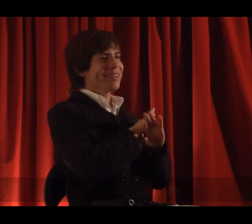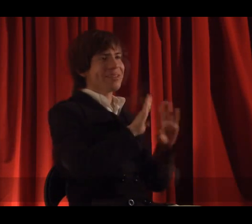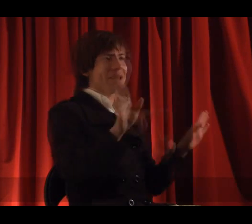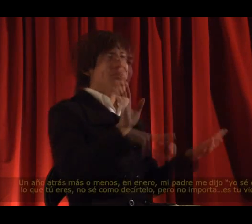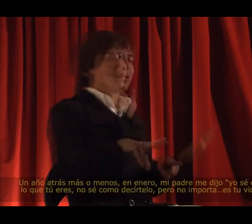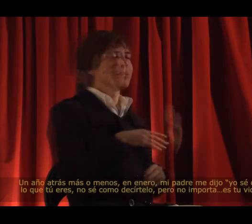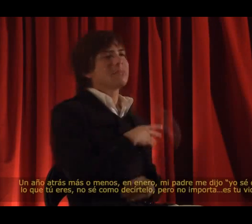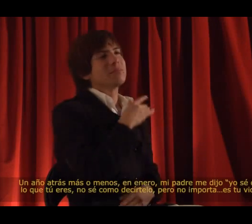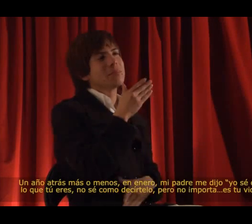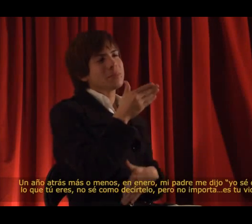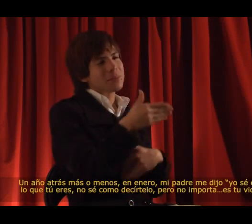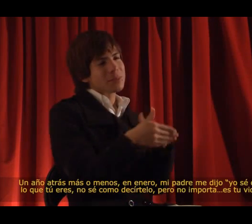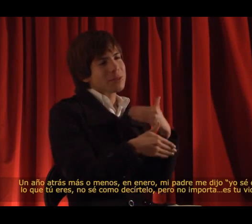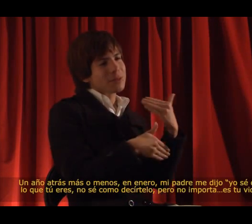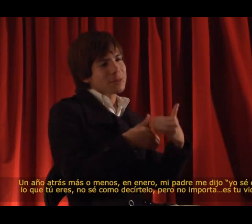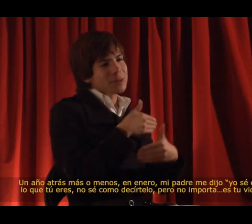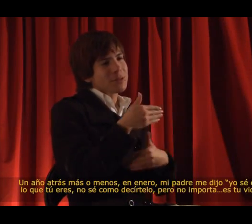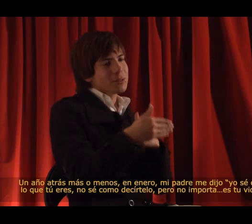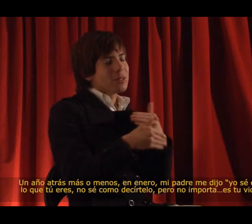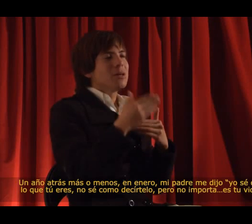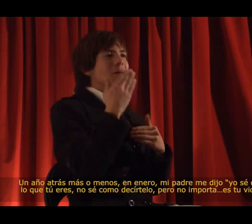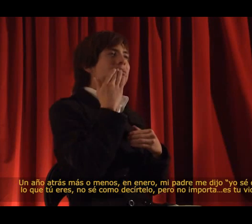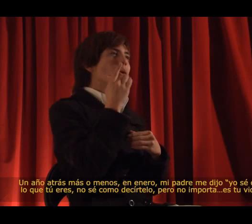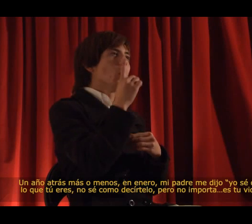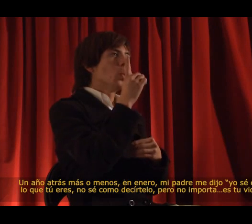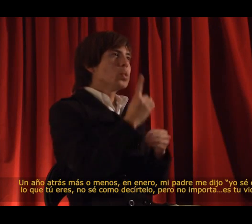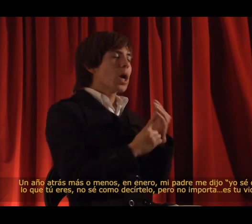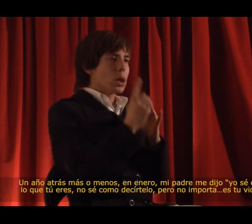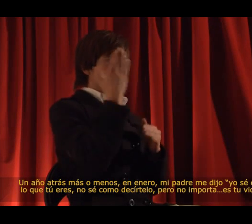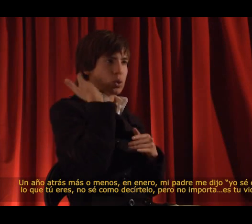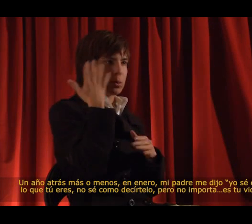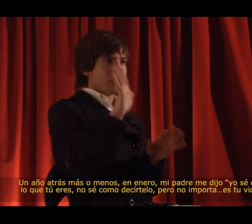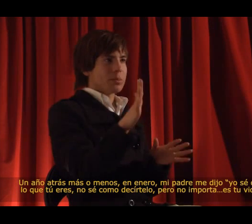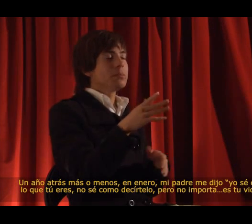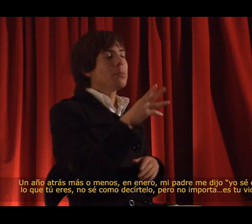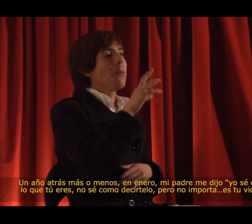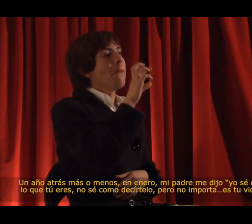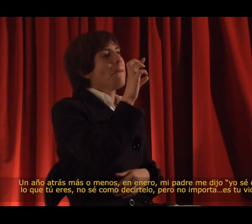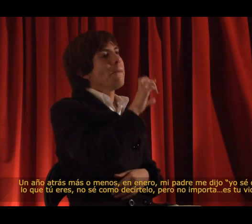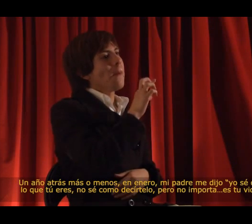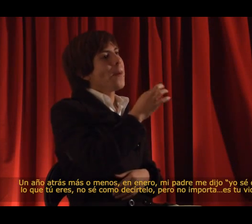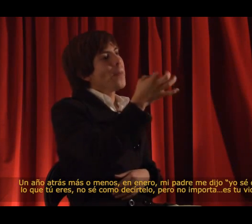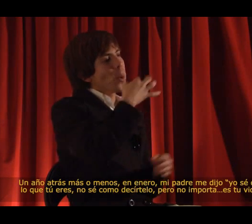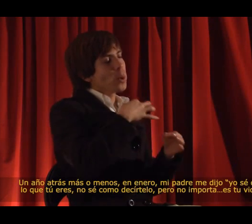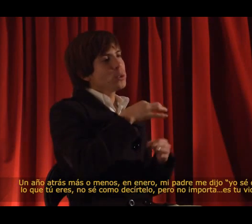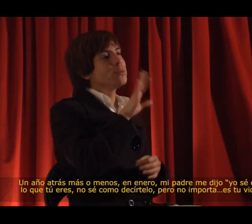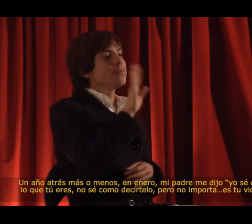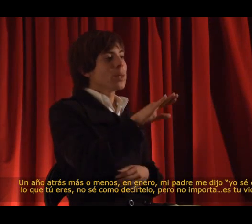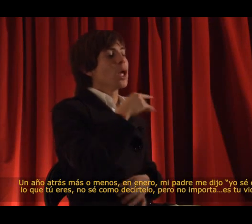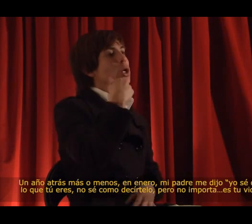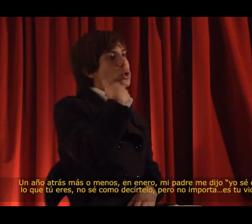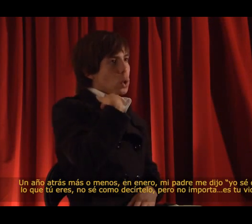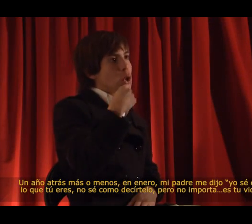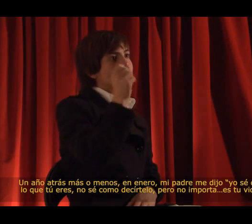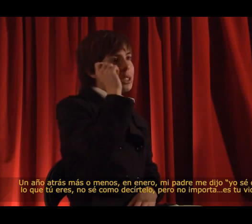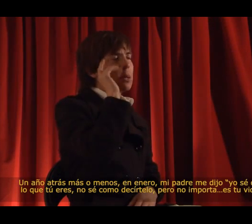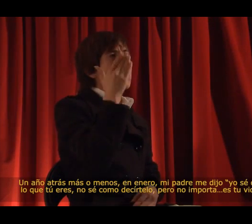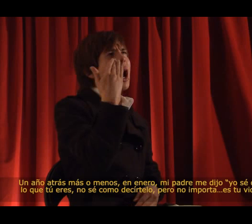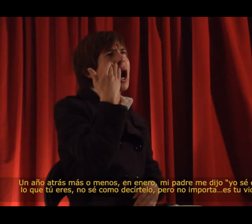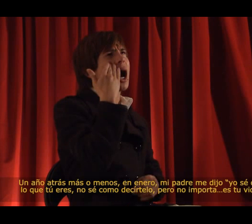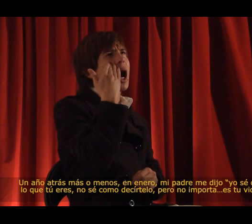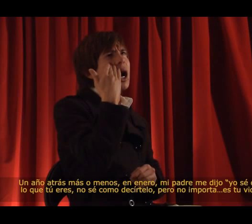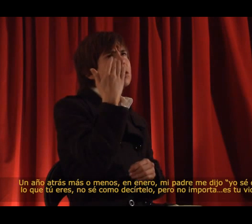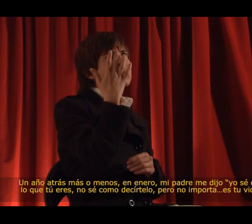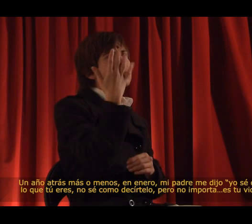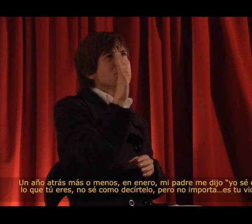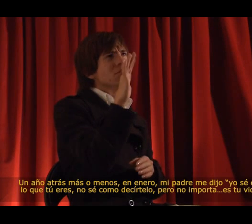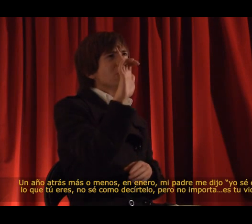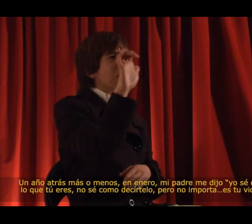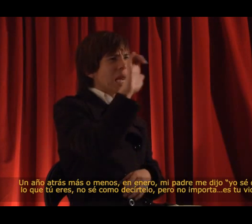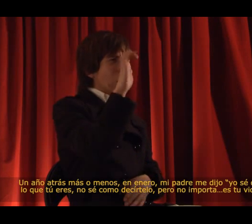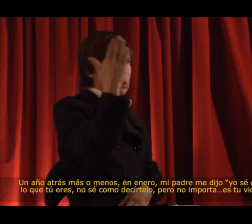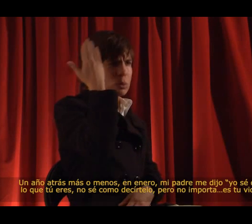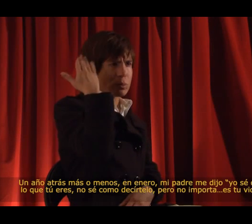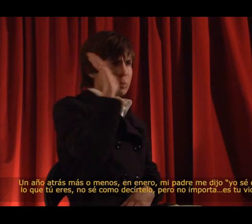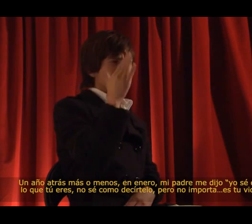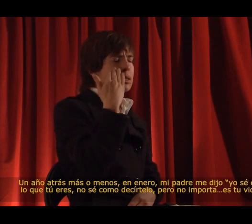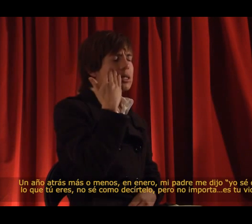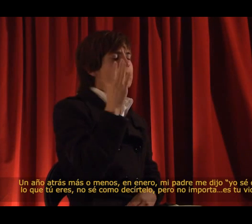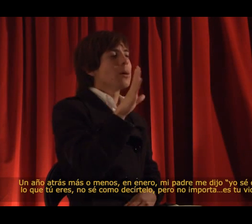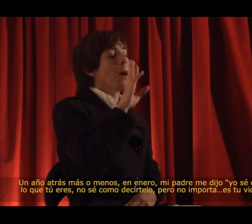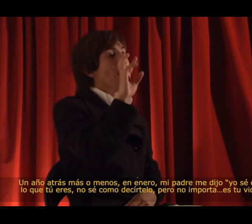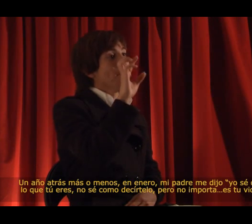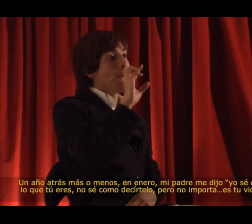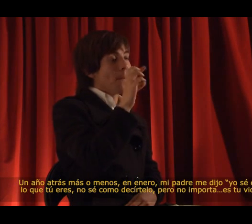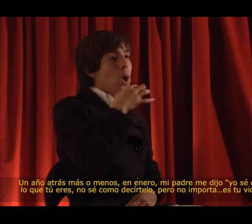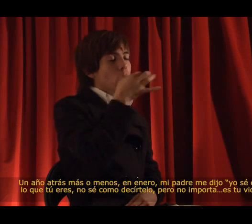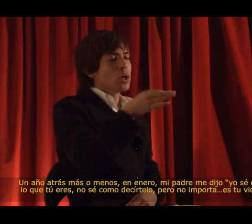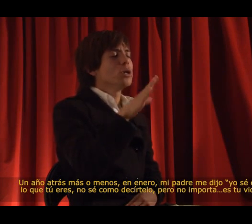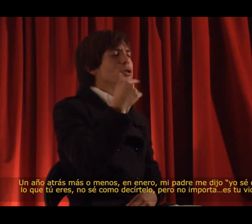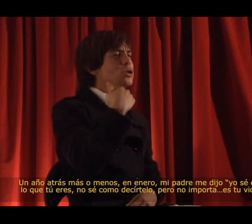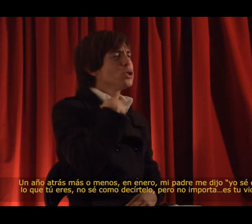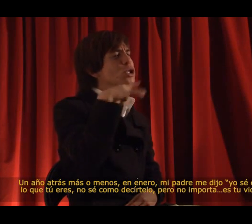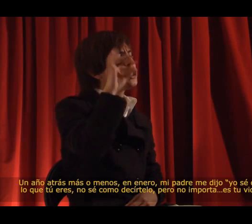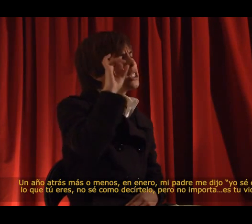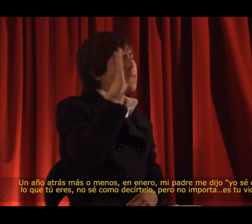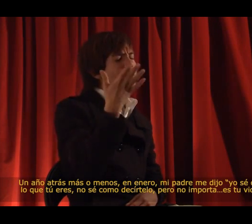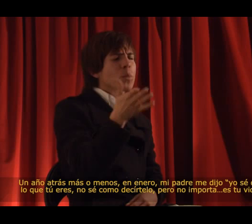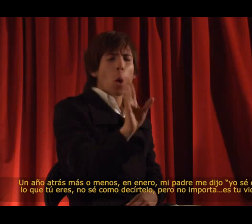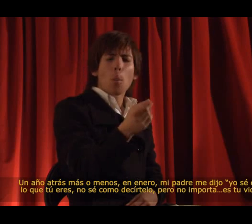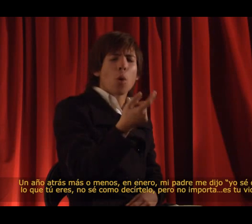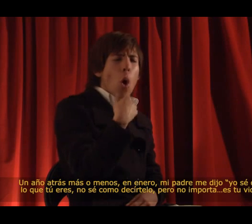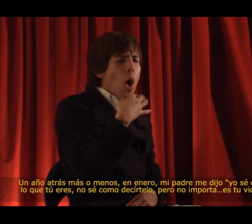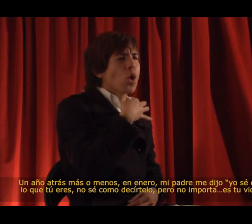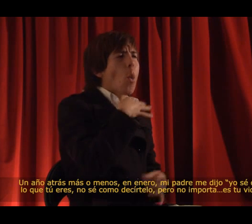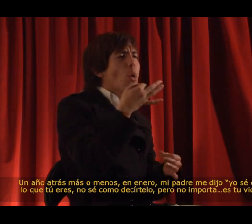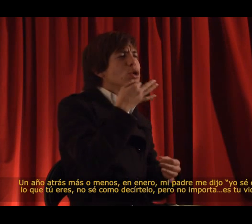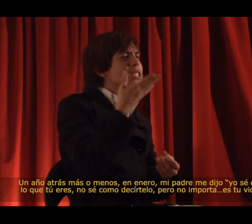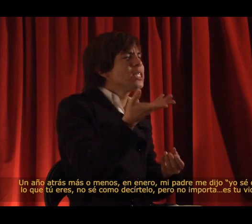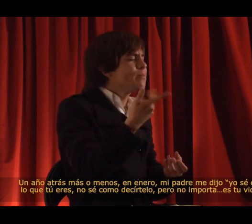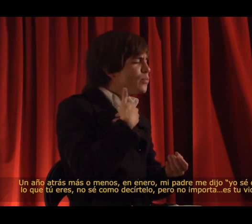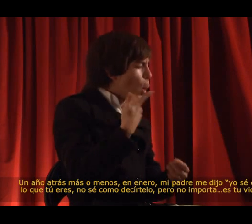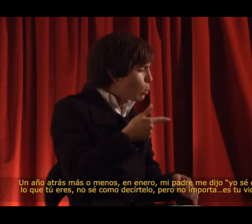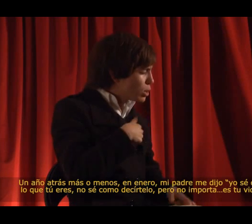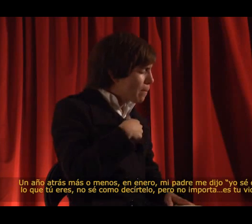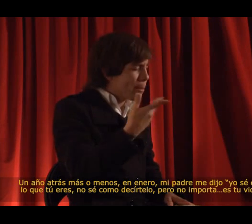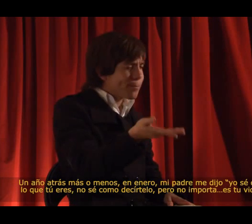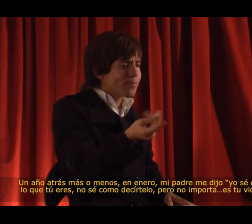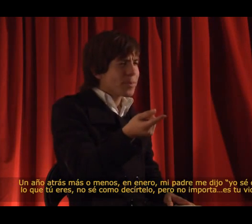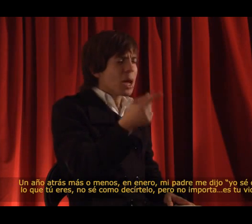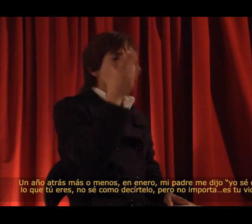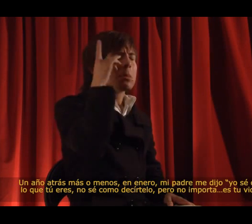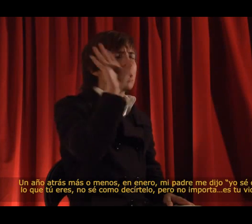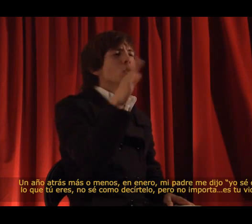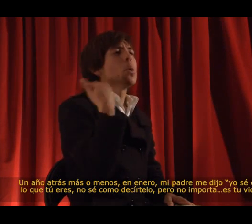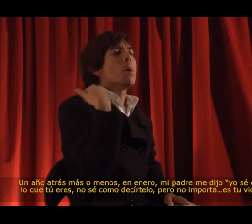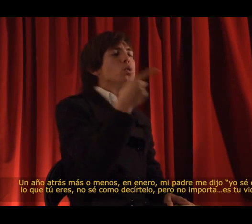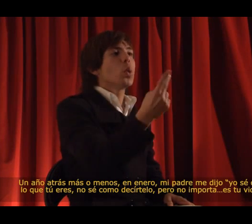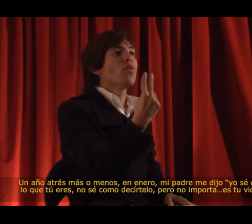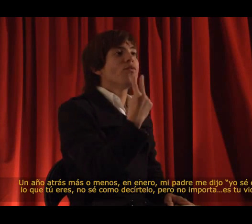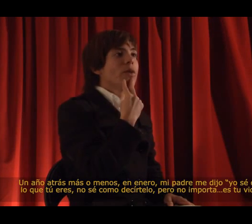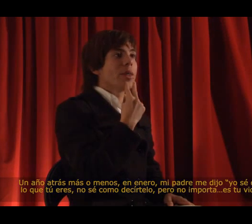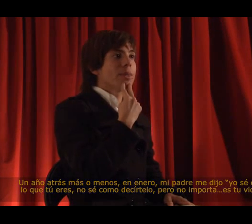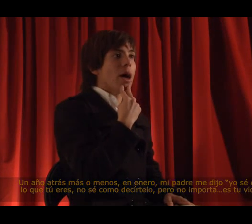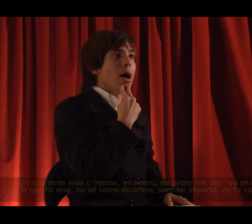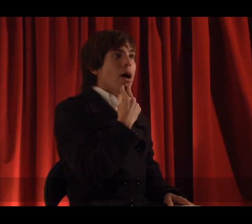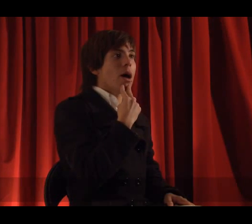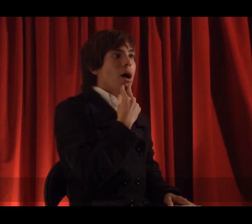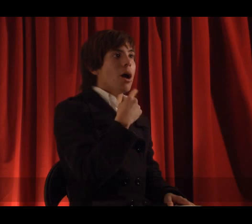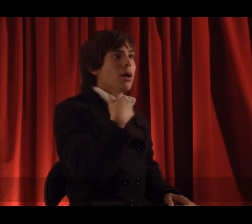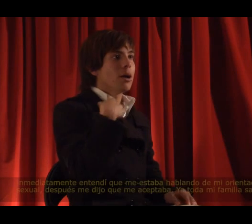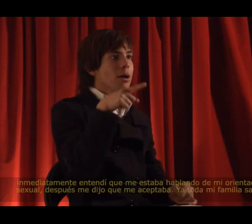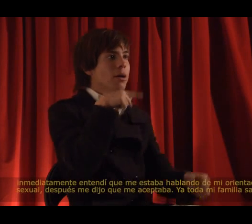Around a year ago, in January, my father told me, “I know you are who you are. I don’t know how to tell you this, but...it doesn’t matter…it’s your life.”